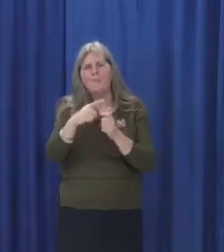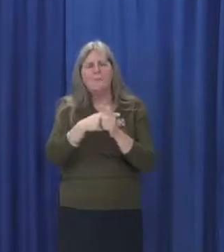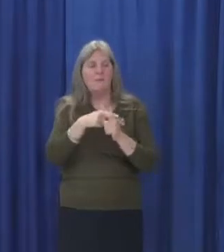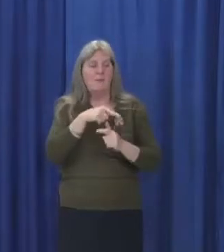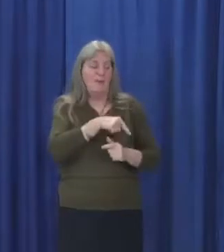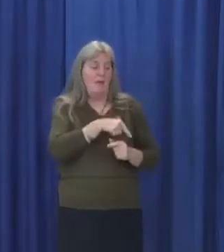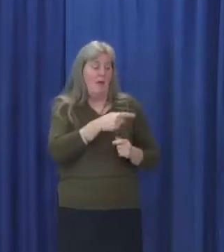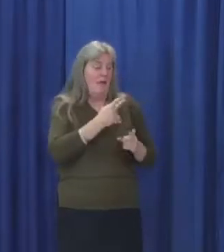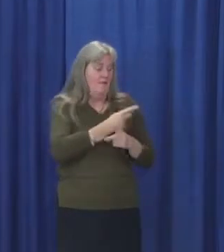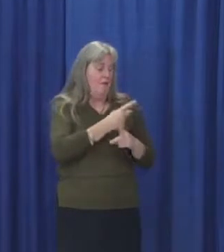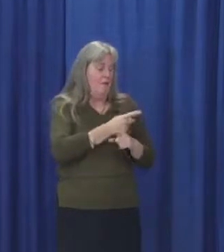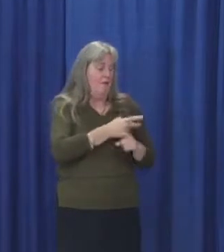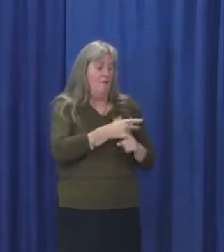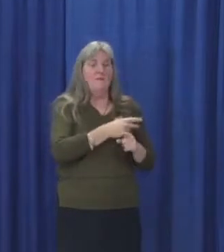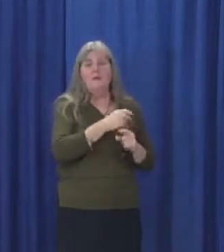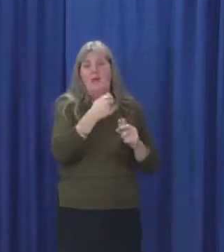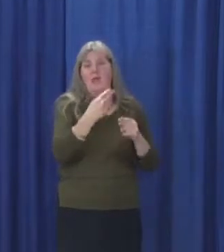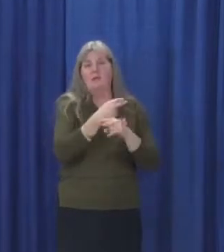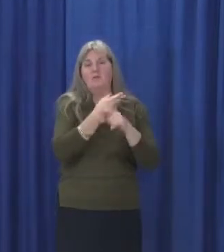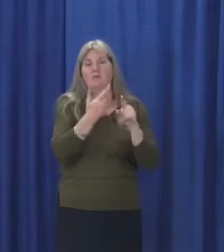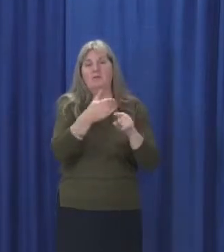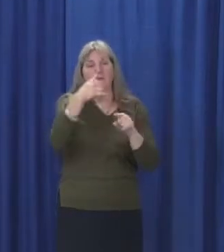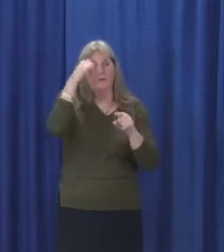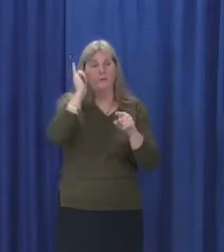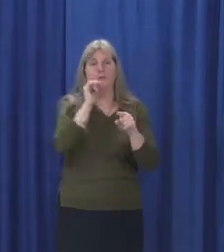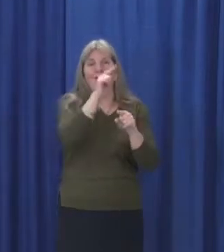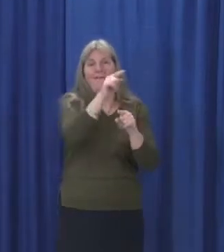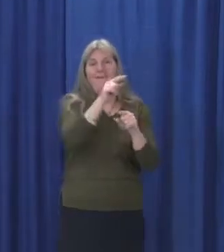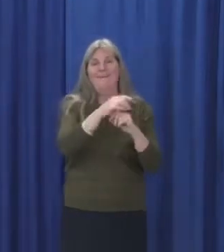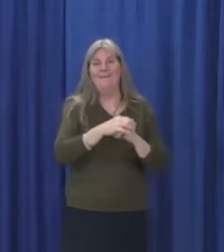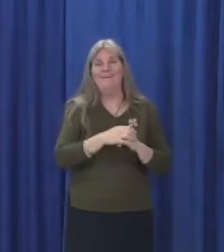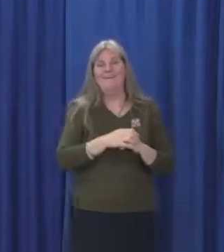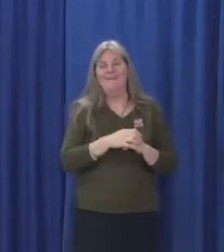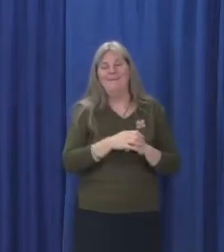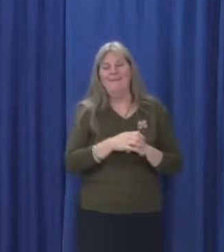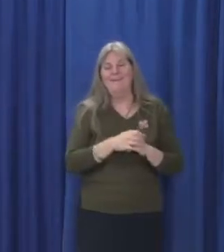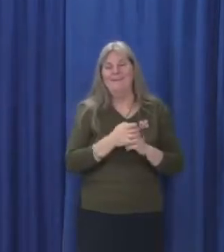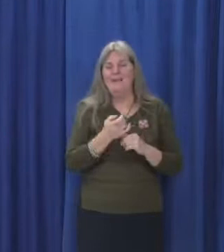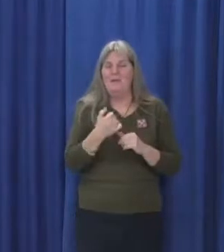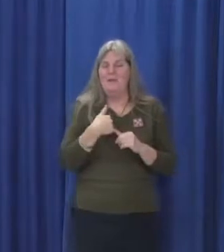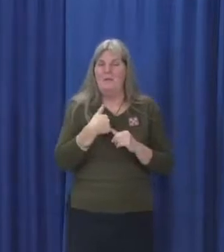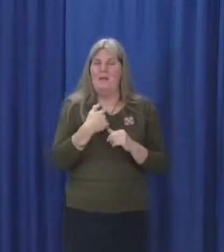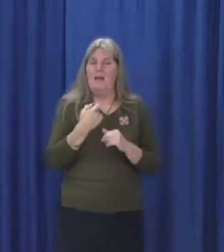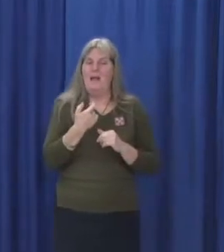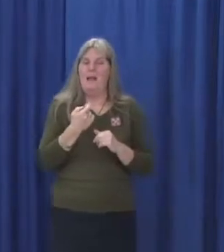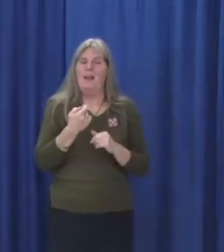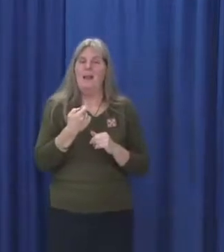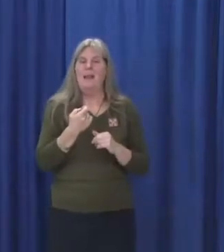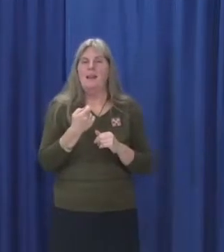their technology for Yukon and the good news of us coming a few